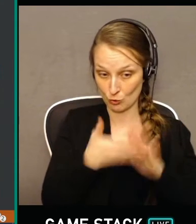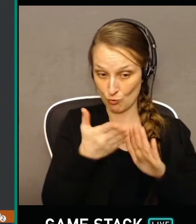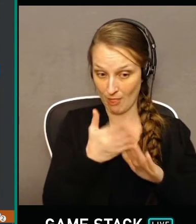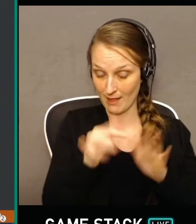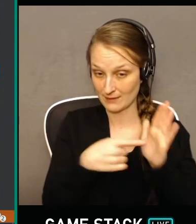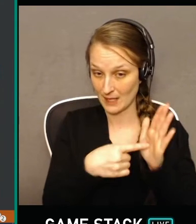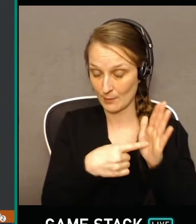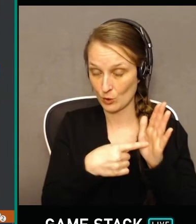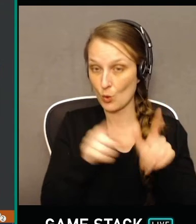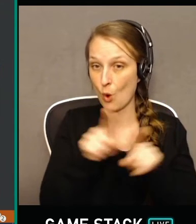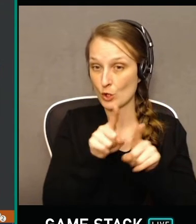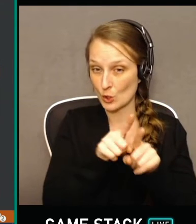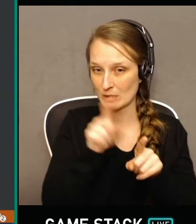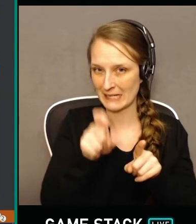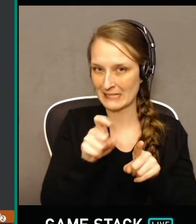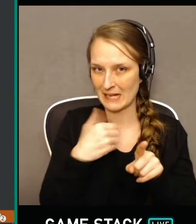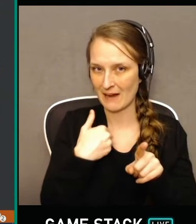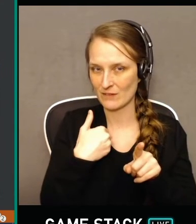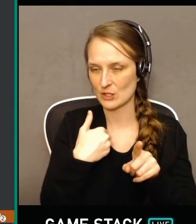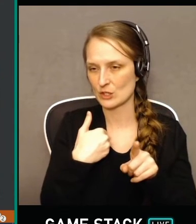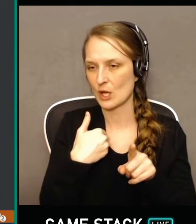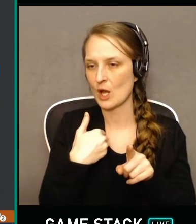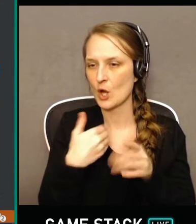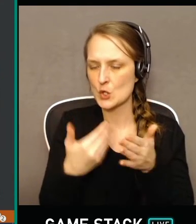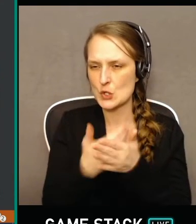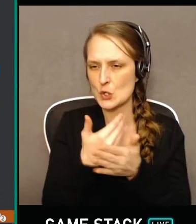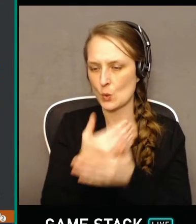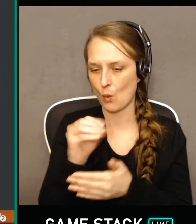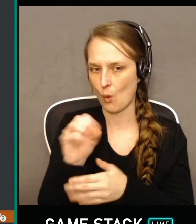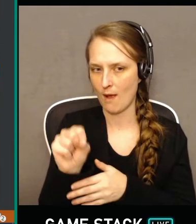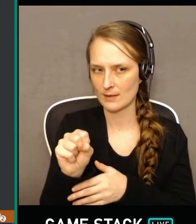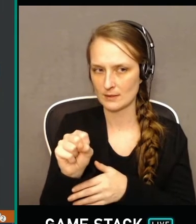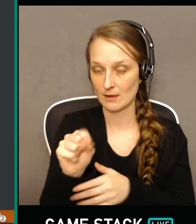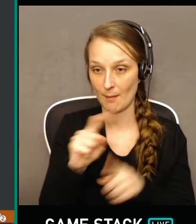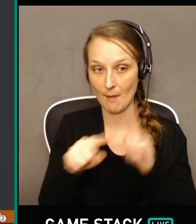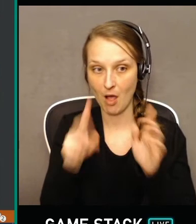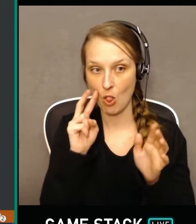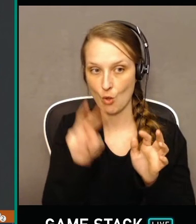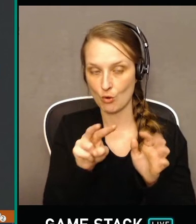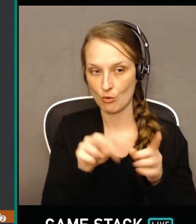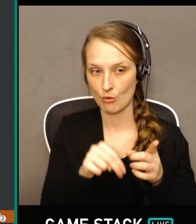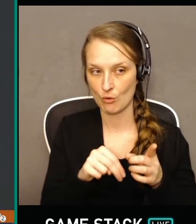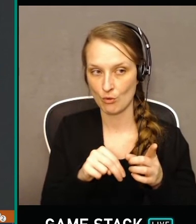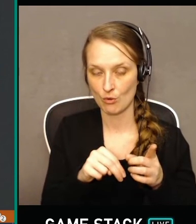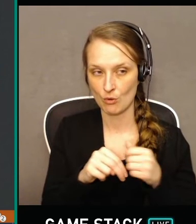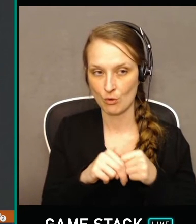you'd also need to be on this pretty new OS, but check this out,